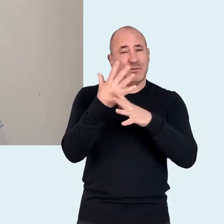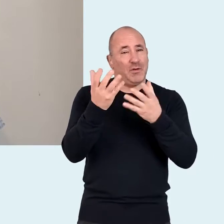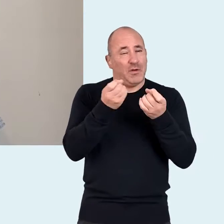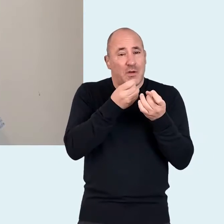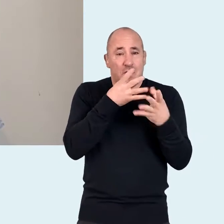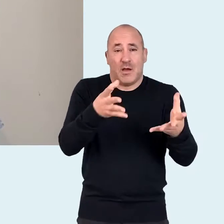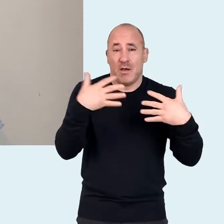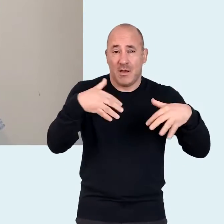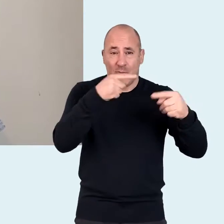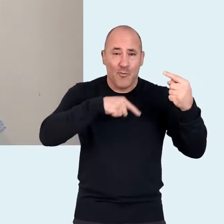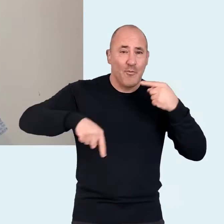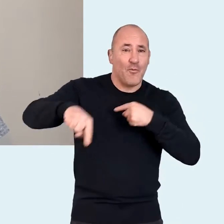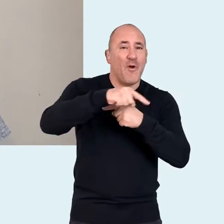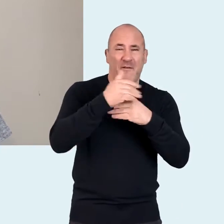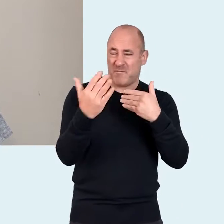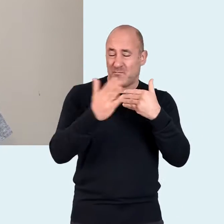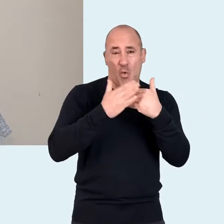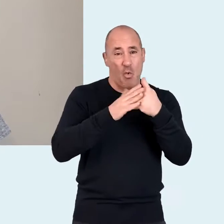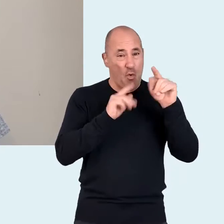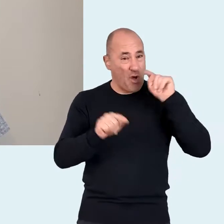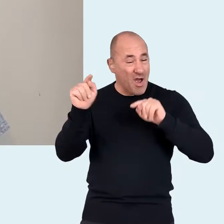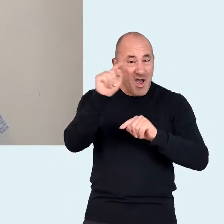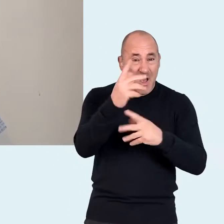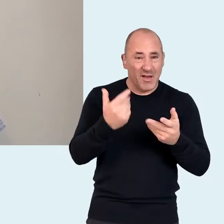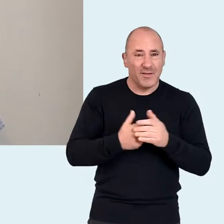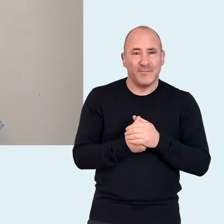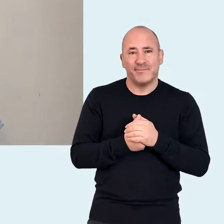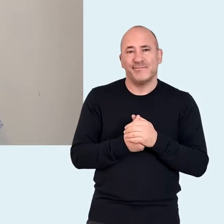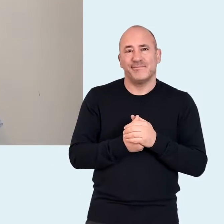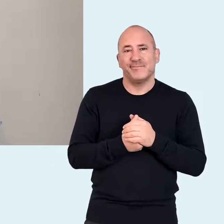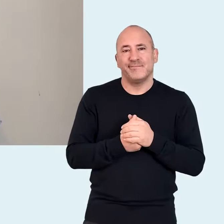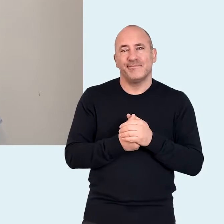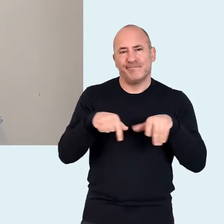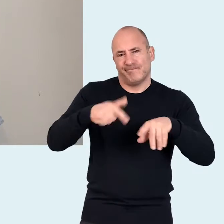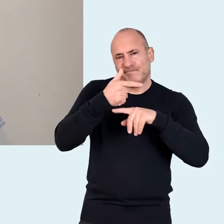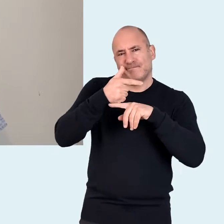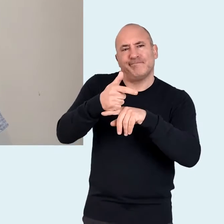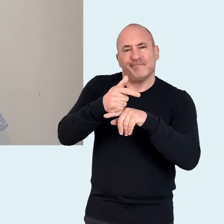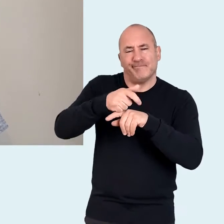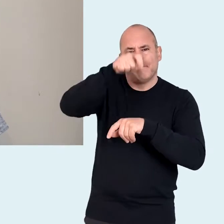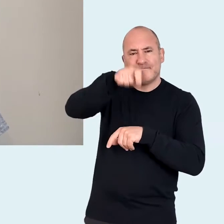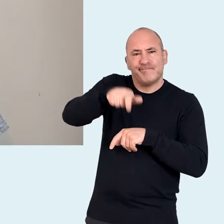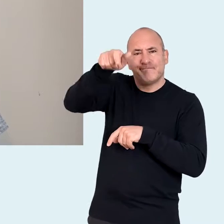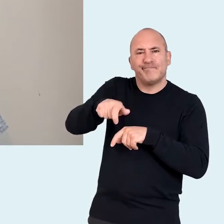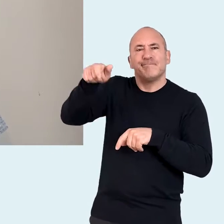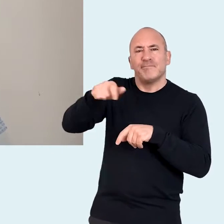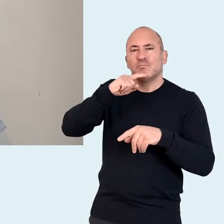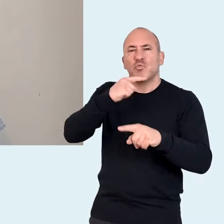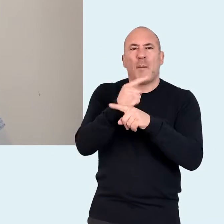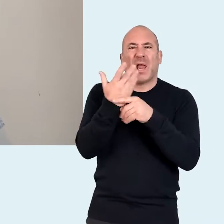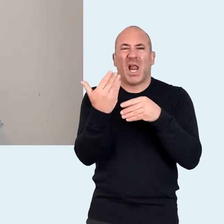there are many more around the country. The artists in this film refer to inclusive dance